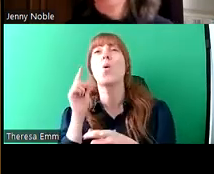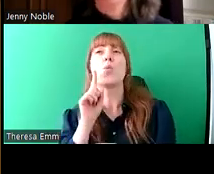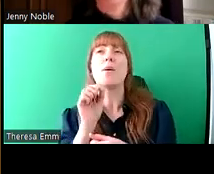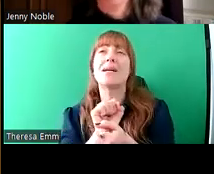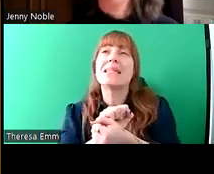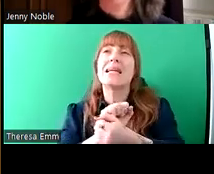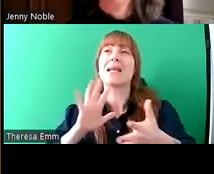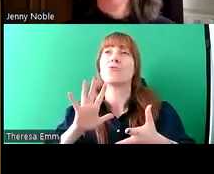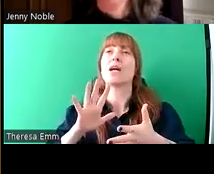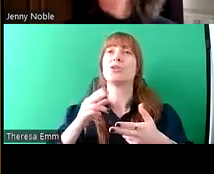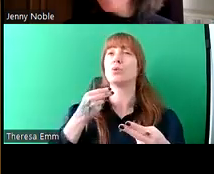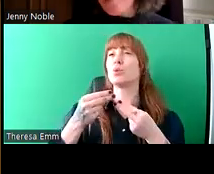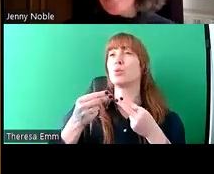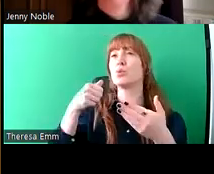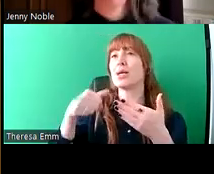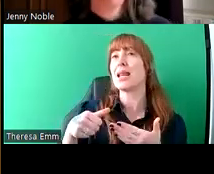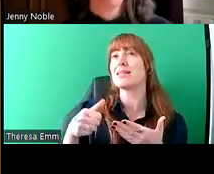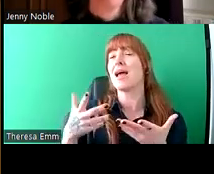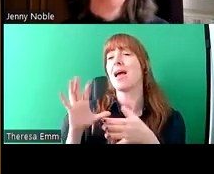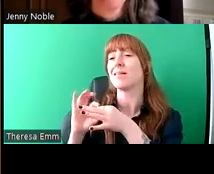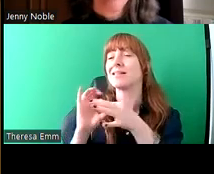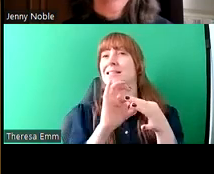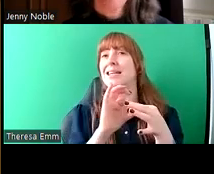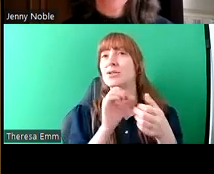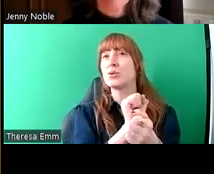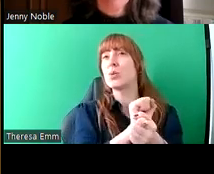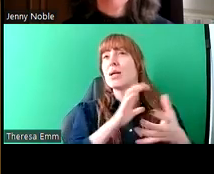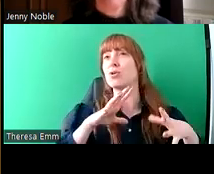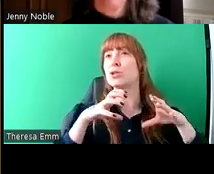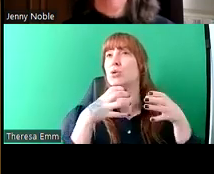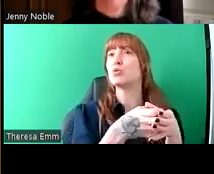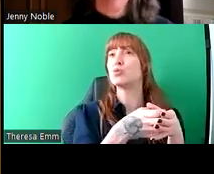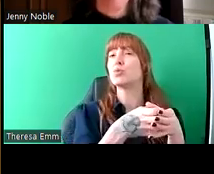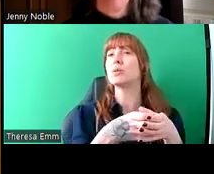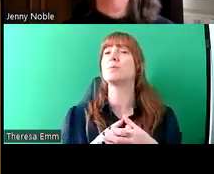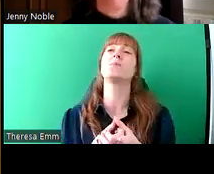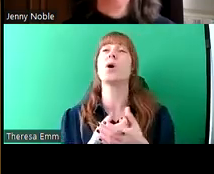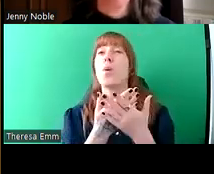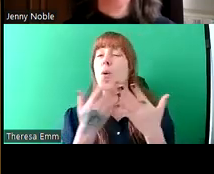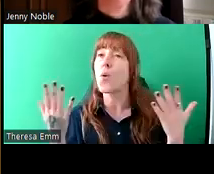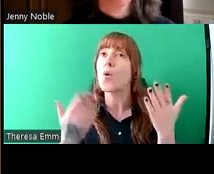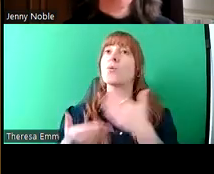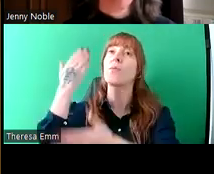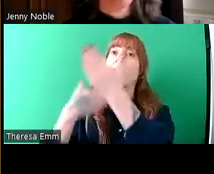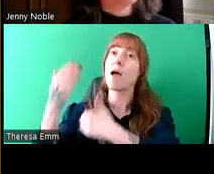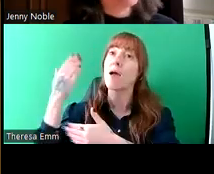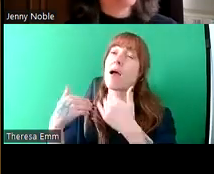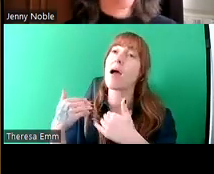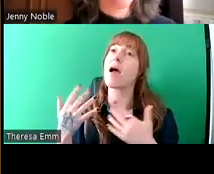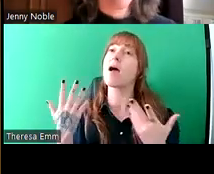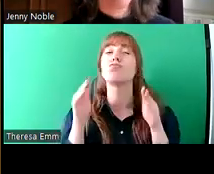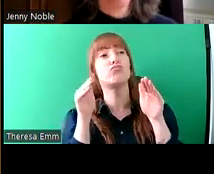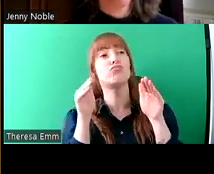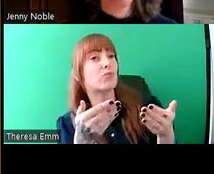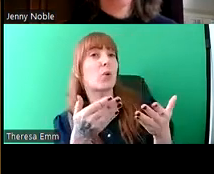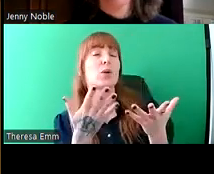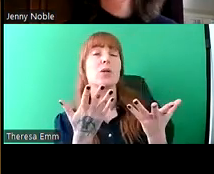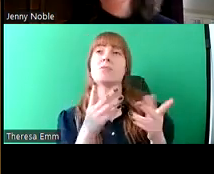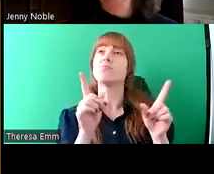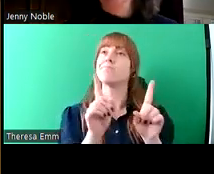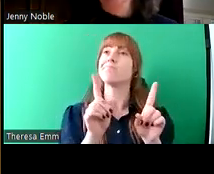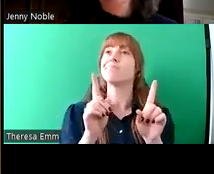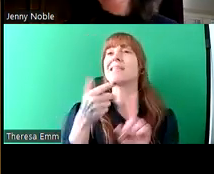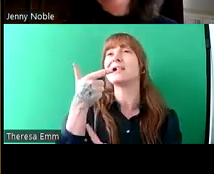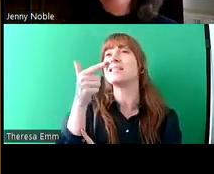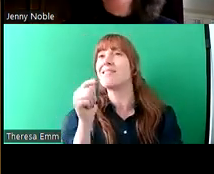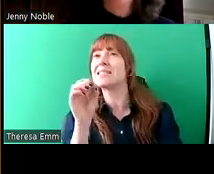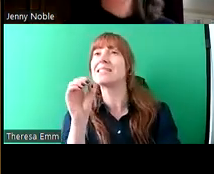relating to women's lib groups. So, again, most of these archives are focused on the '70s and '80s